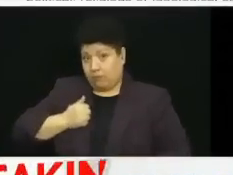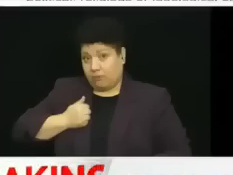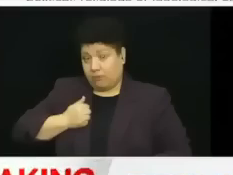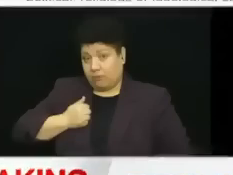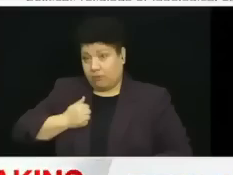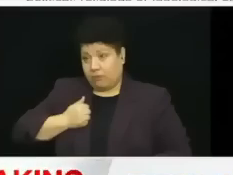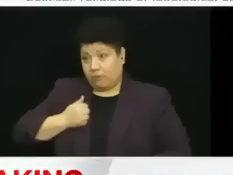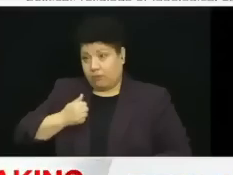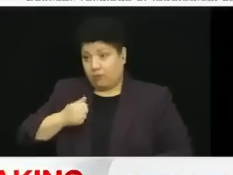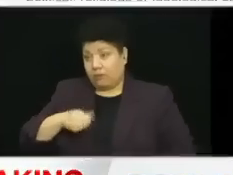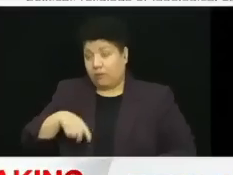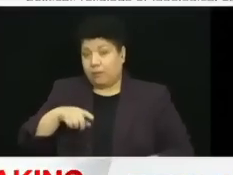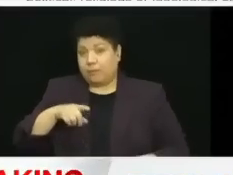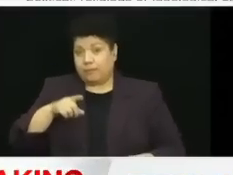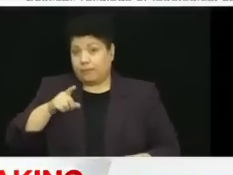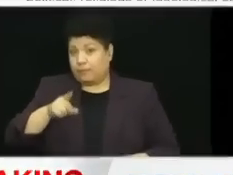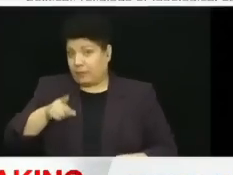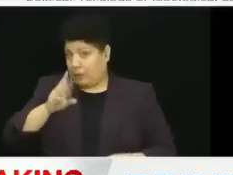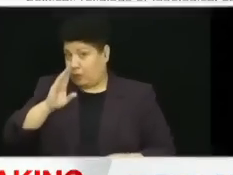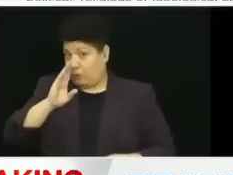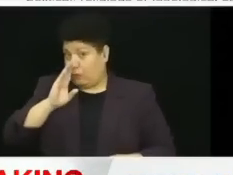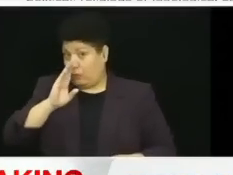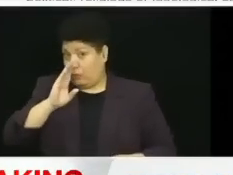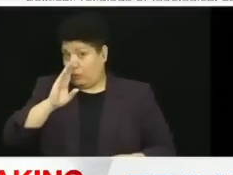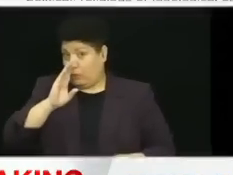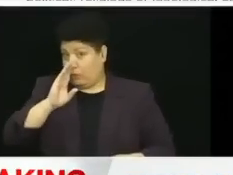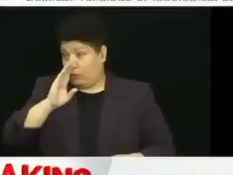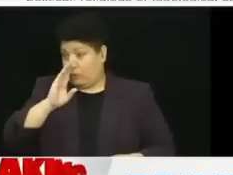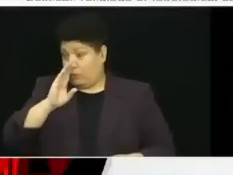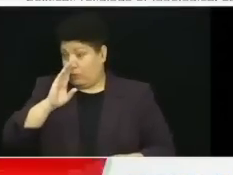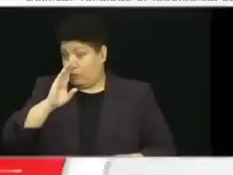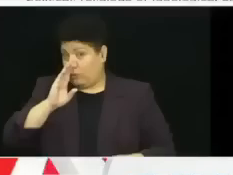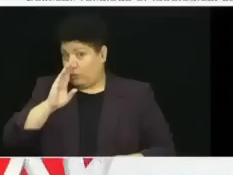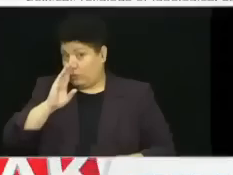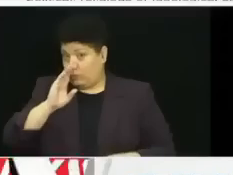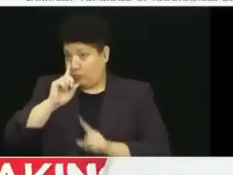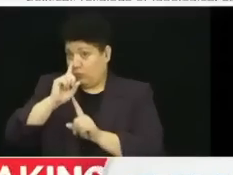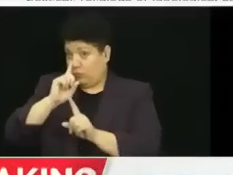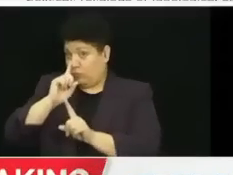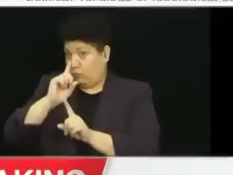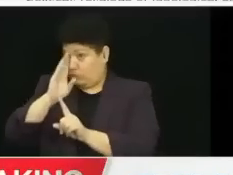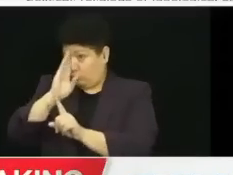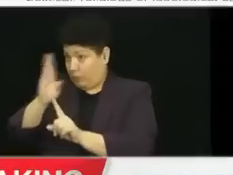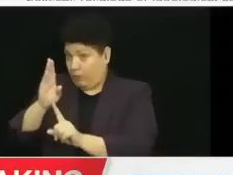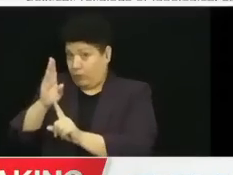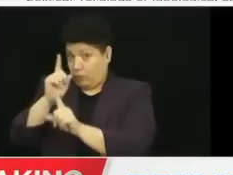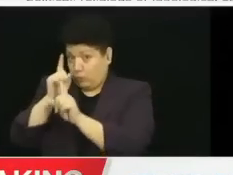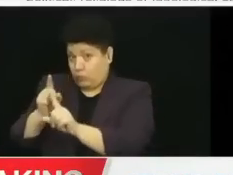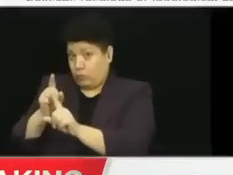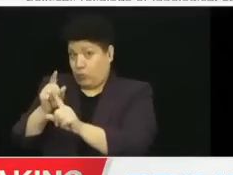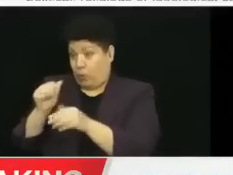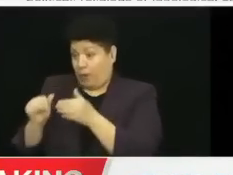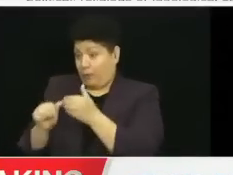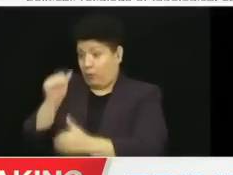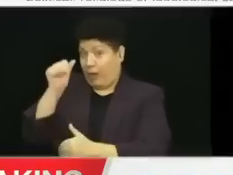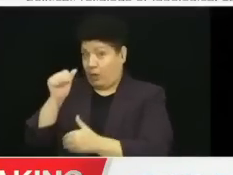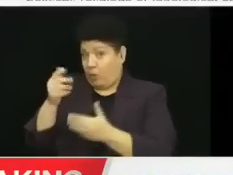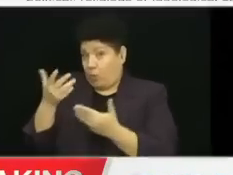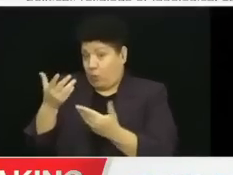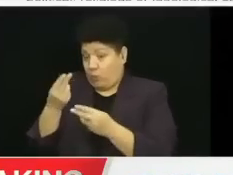IDEOLOGICAL OBJECTIVE? THAT WAS WHAT WE WERE LOOKING AT.